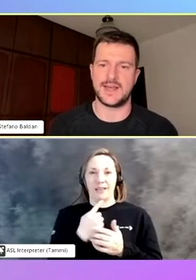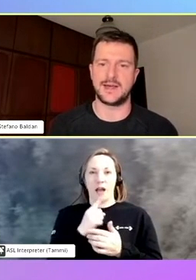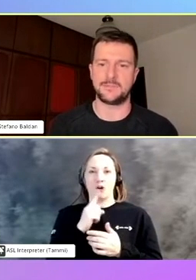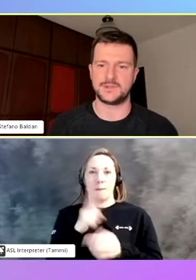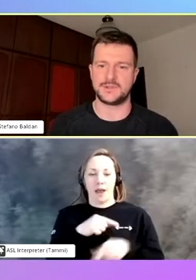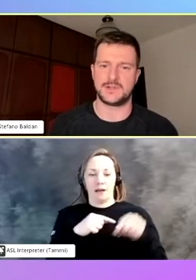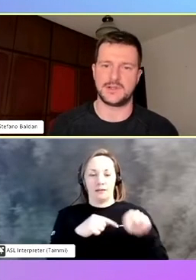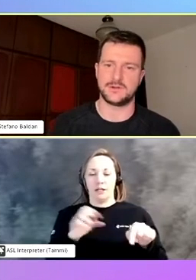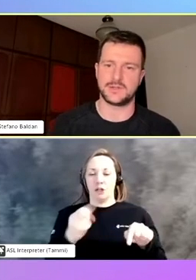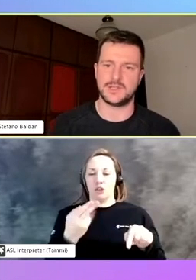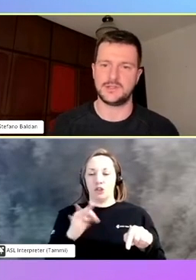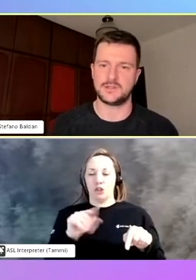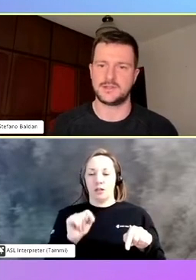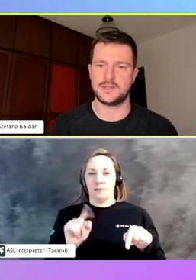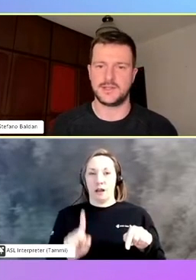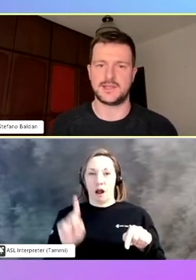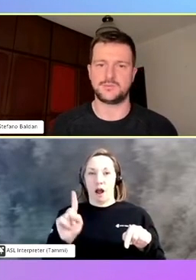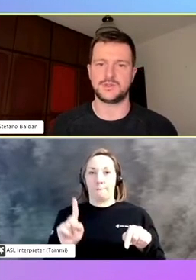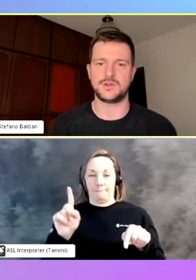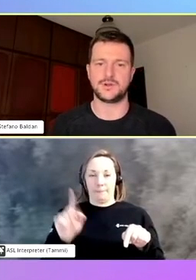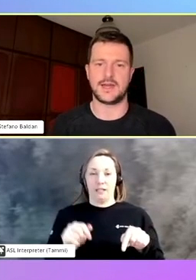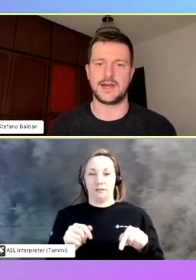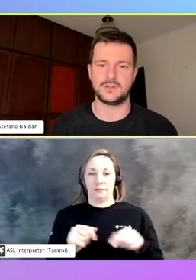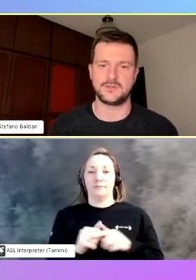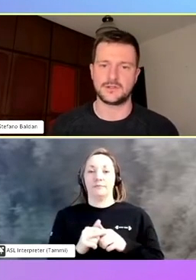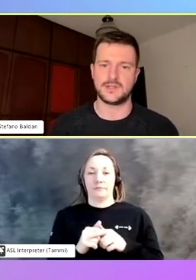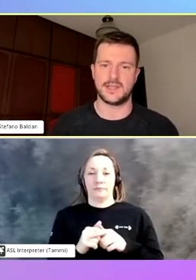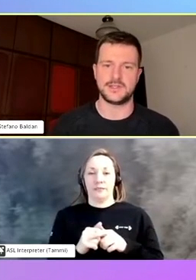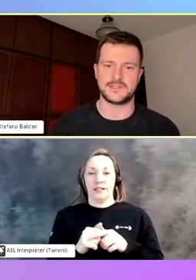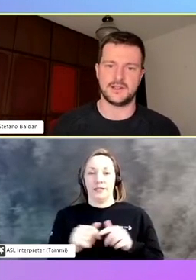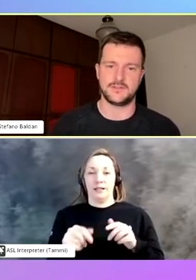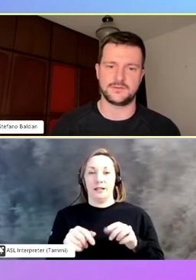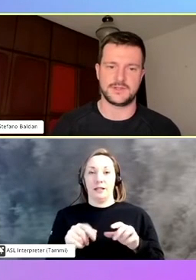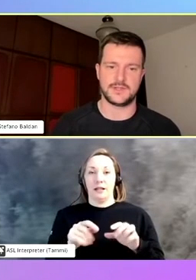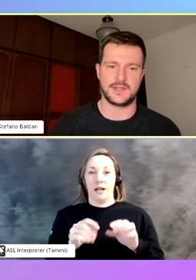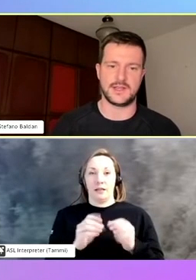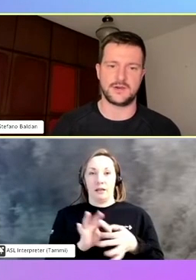It reminded me of conversations we had in part around accessibility and the evolution of user interfaces.